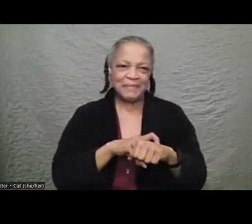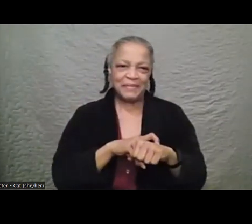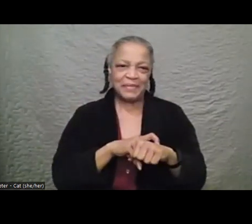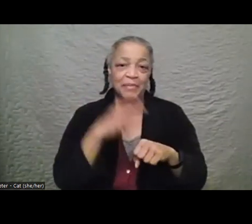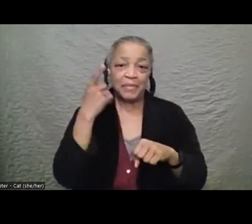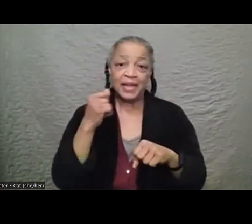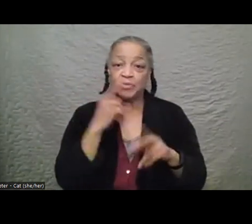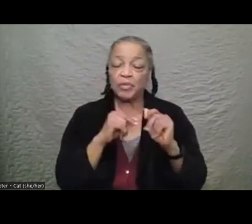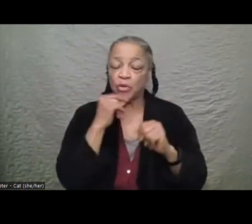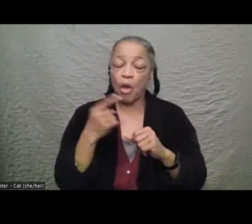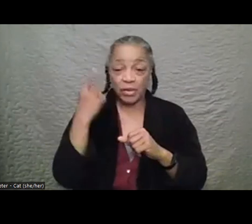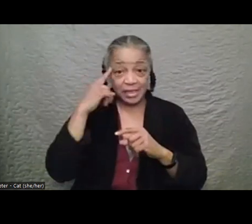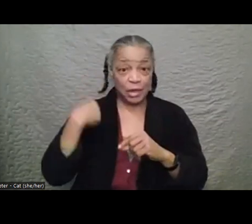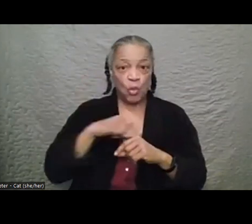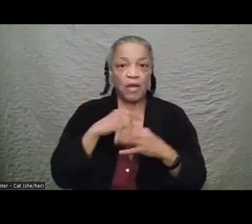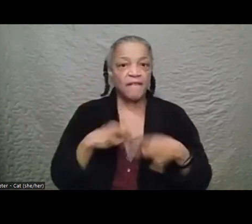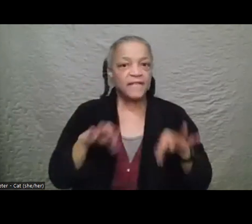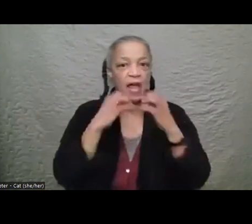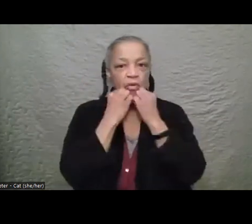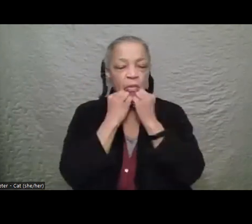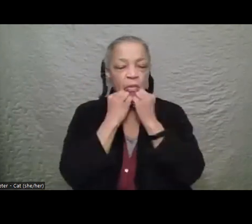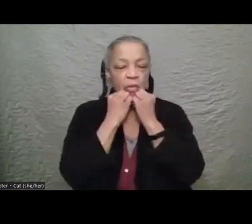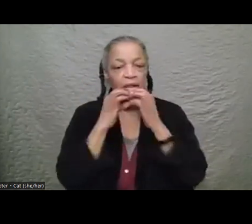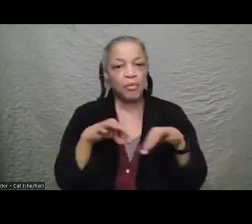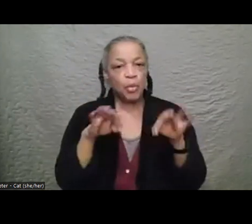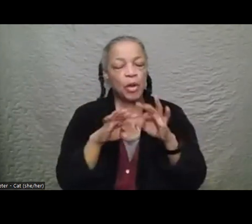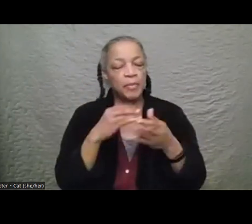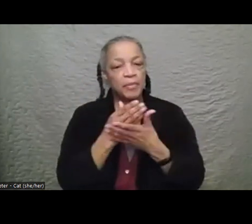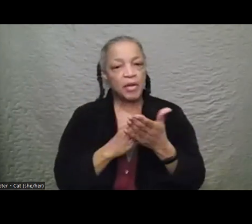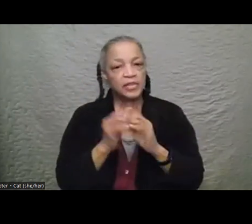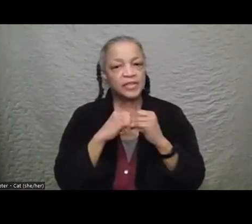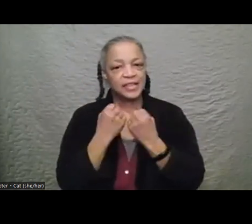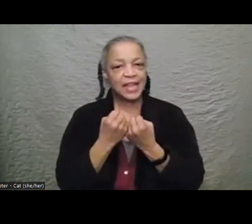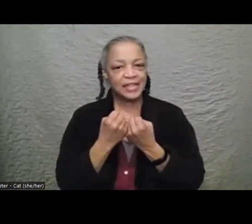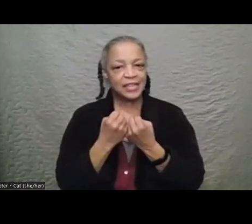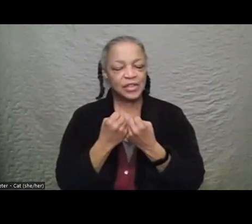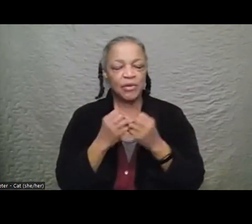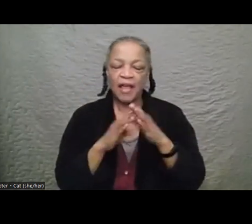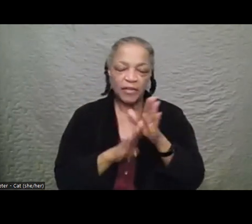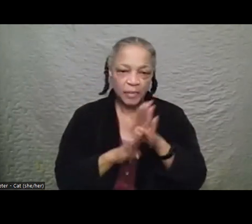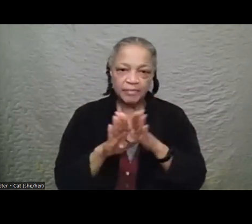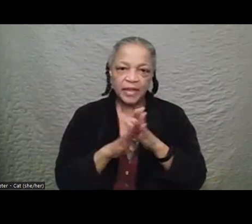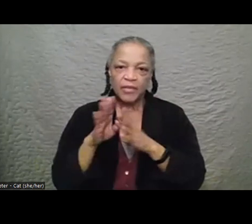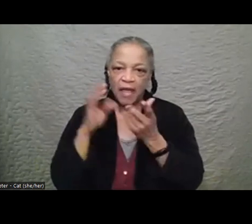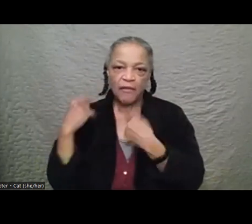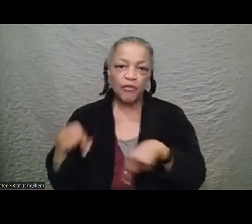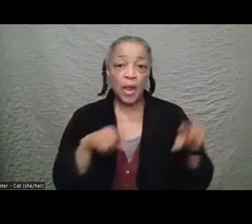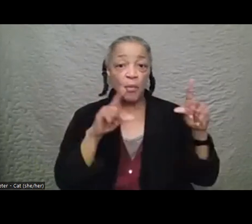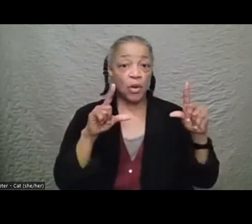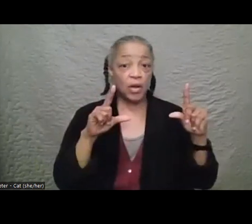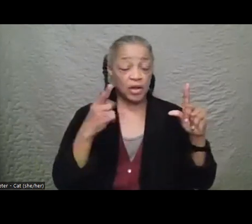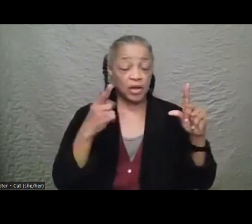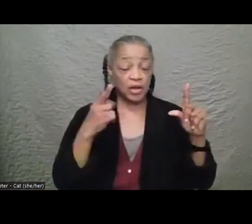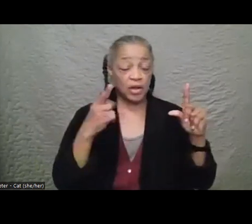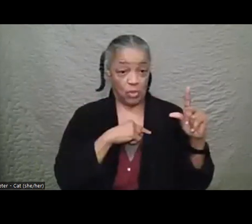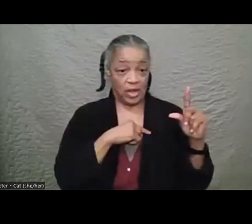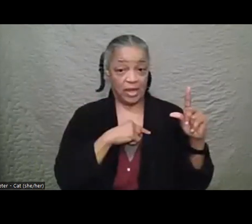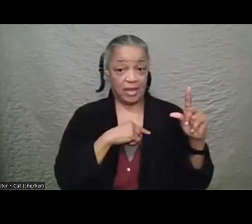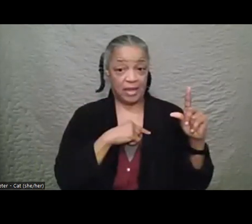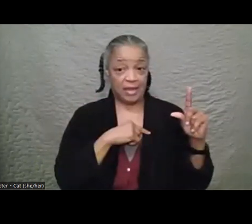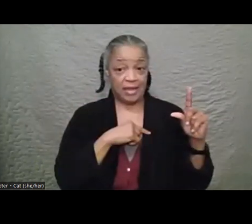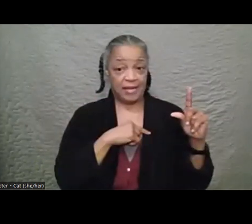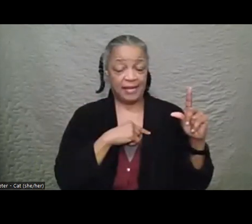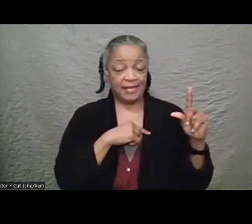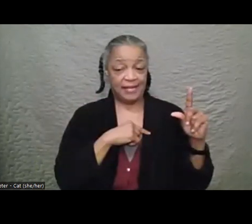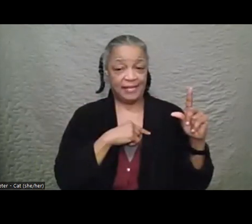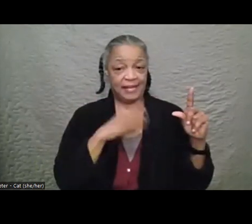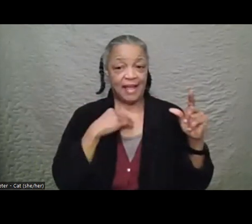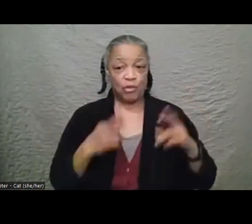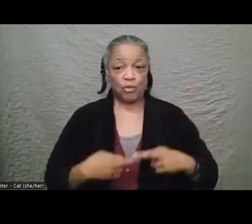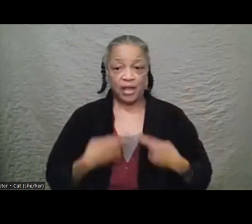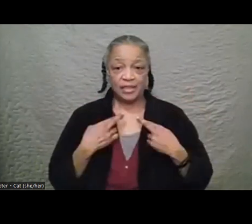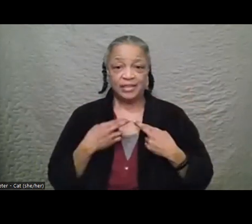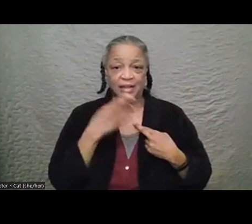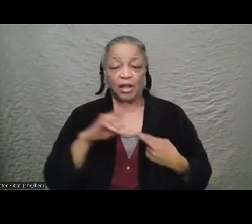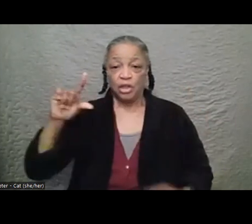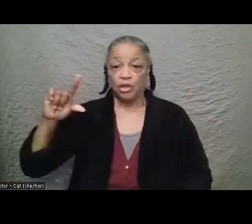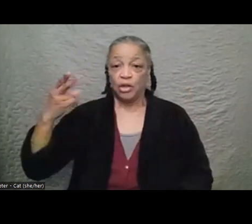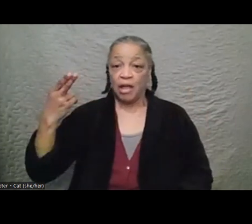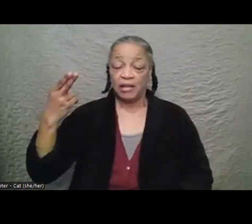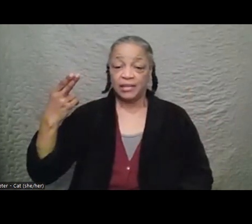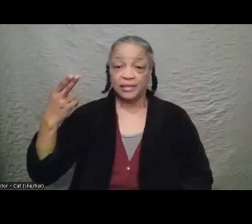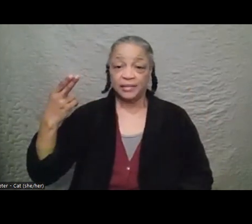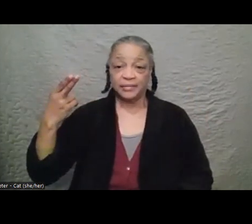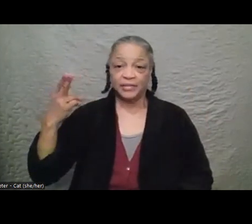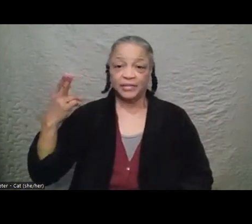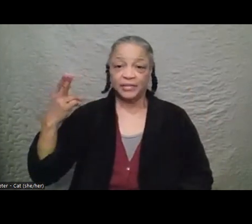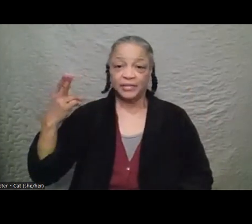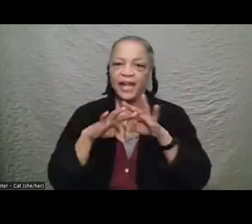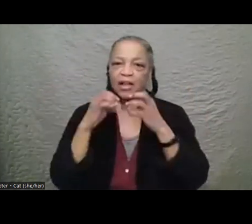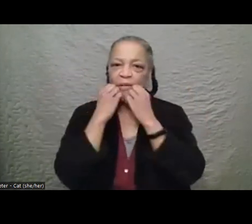viable , contributing members of society . Building that framework that - - contributing members